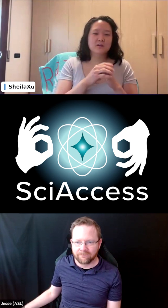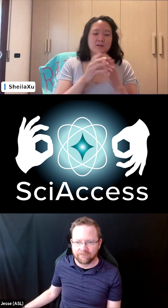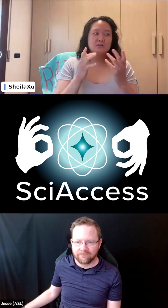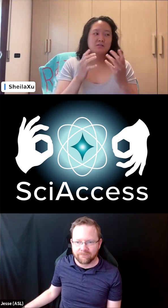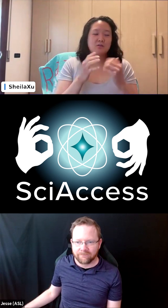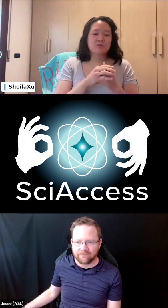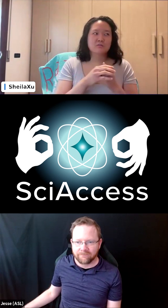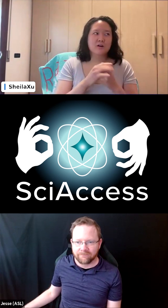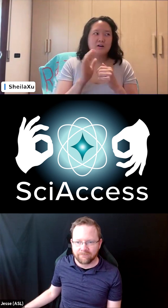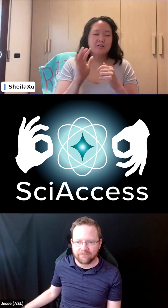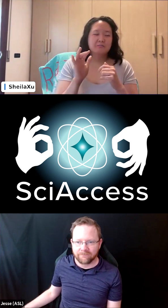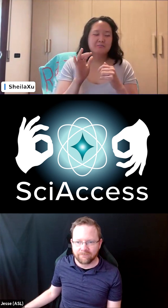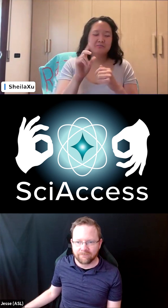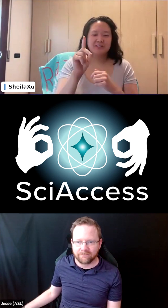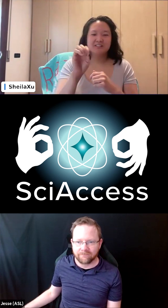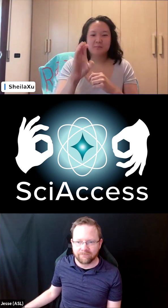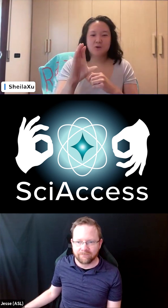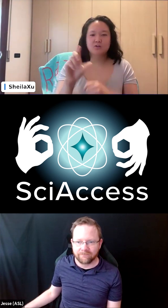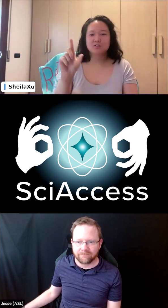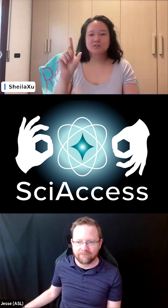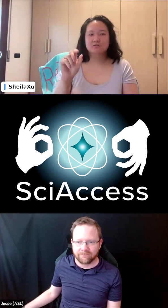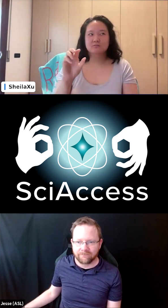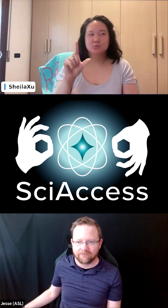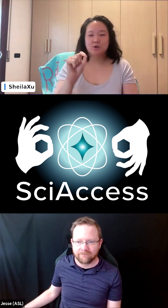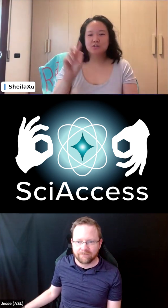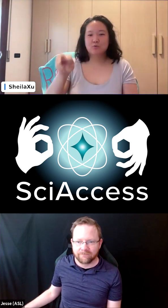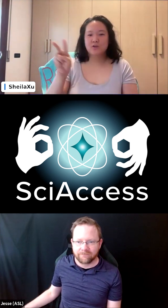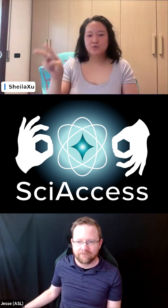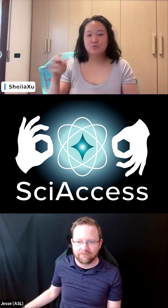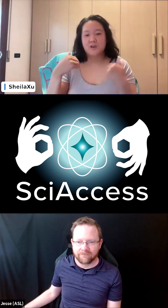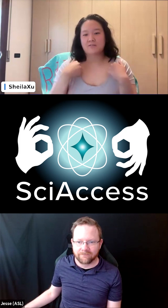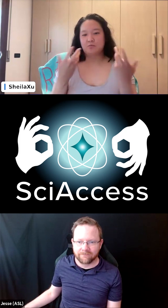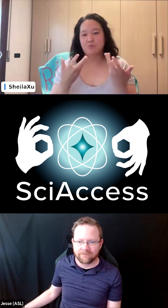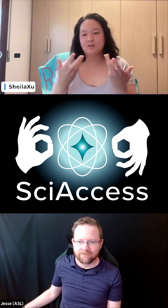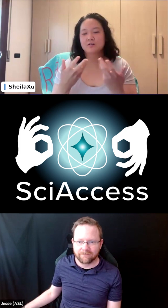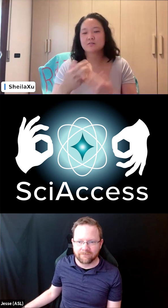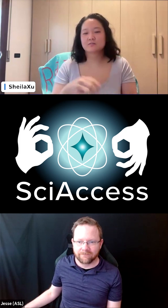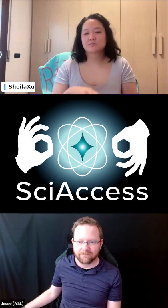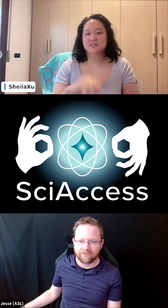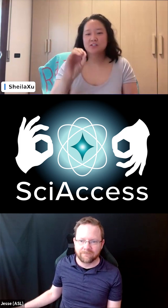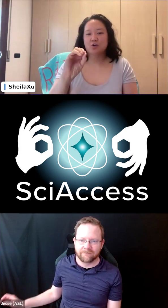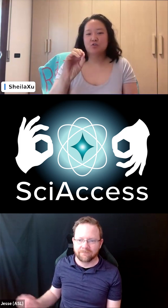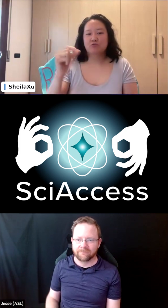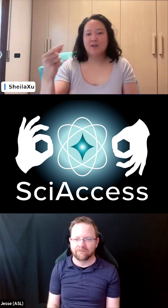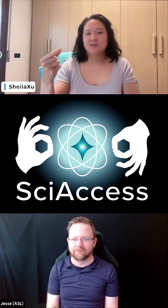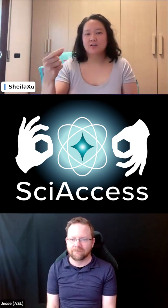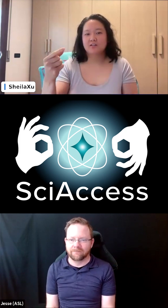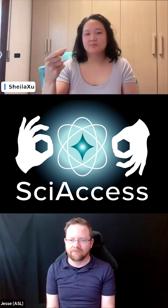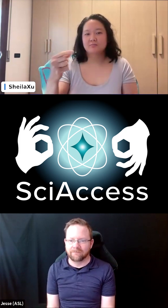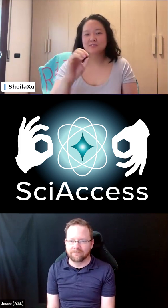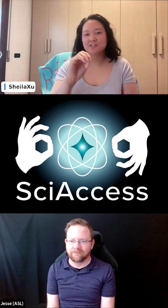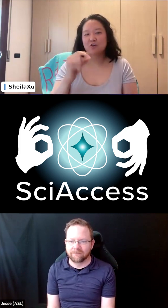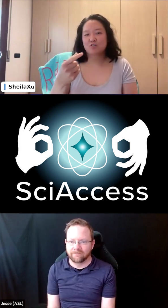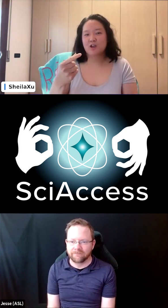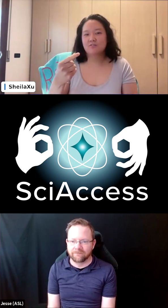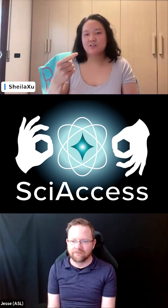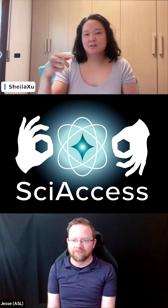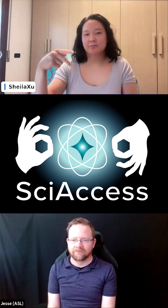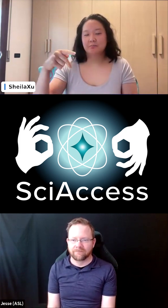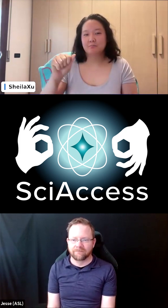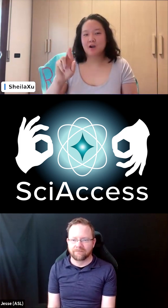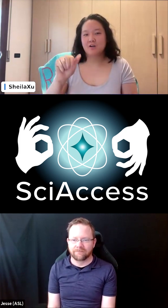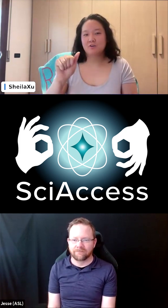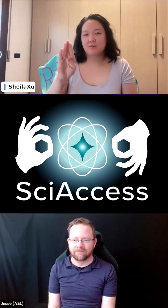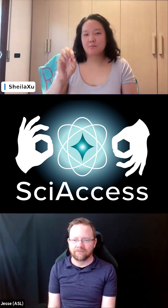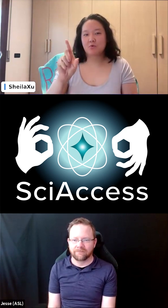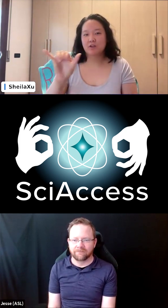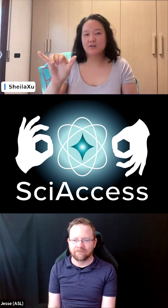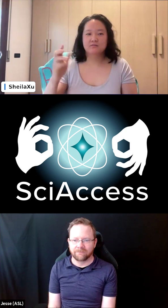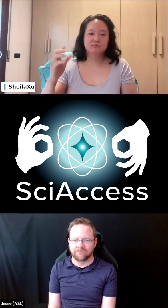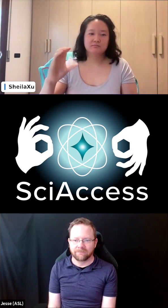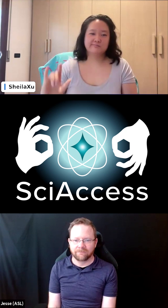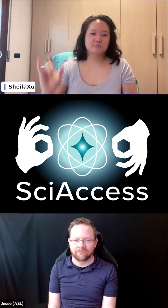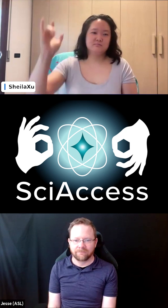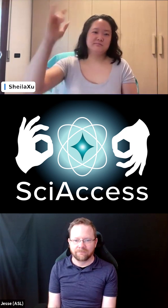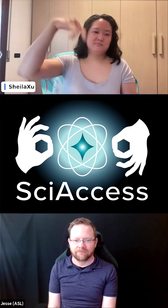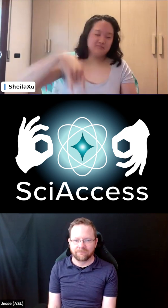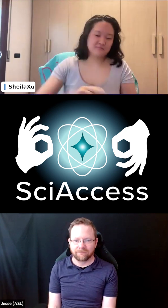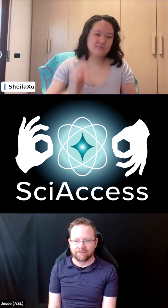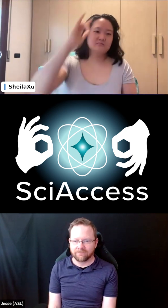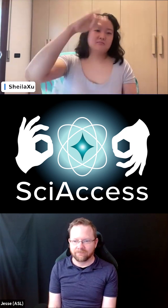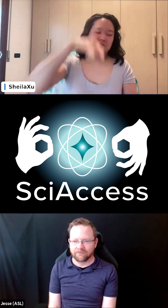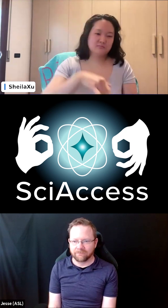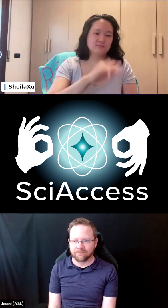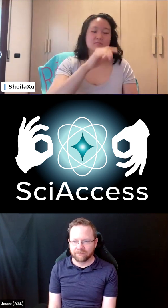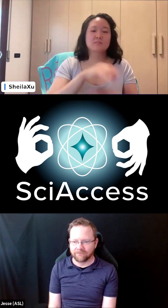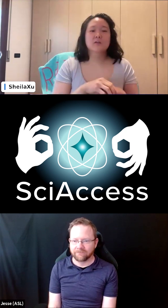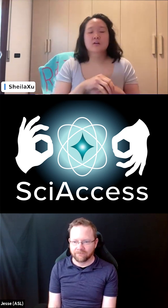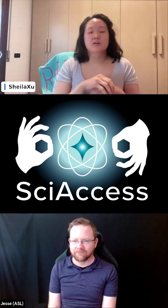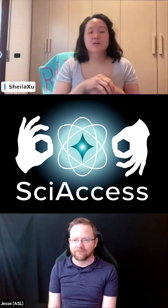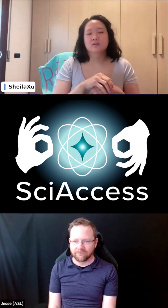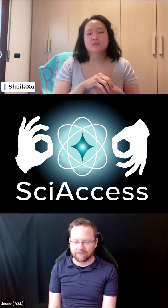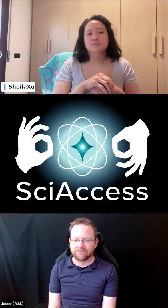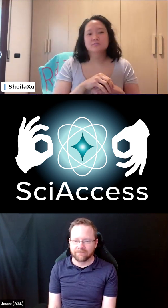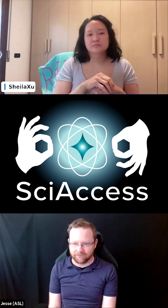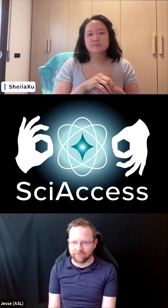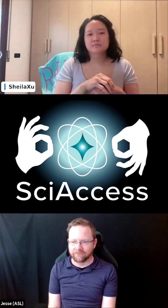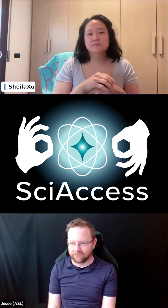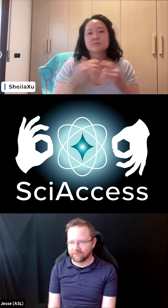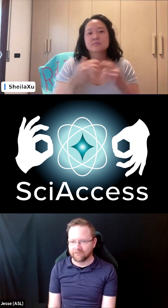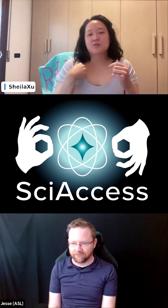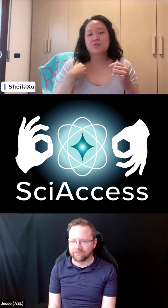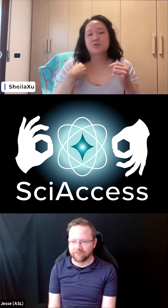In December 2022 I had a zero gravity parabolic flight.